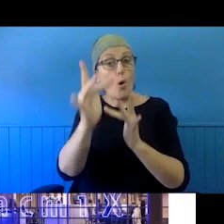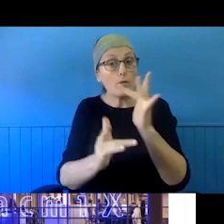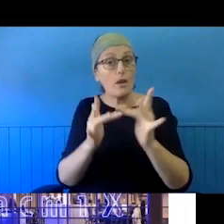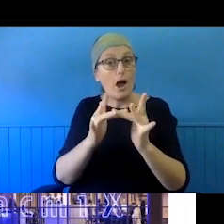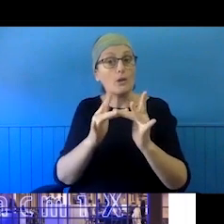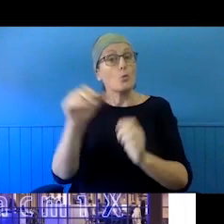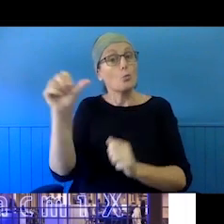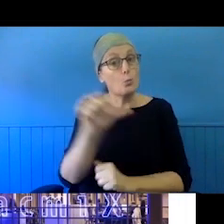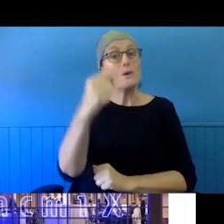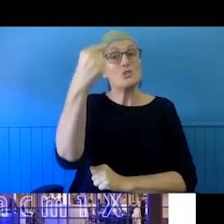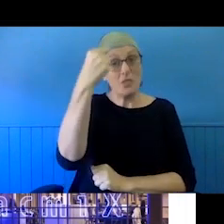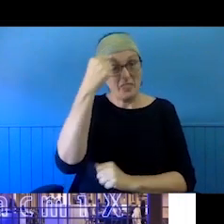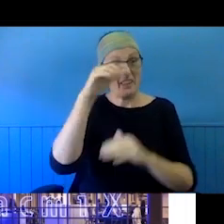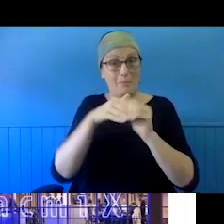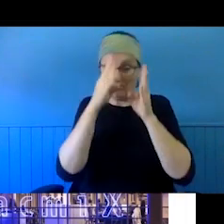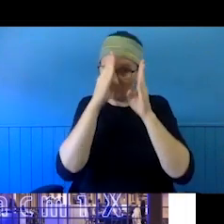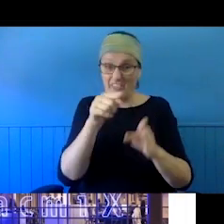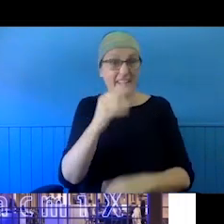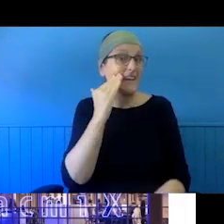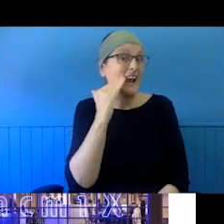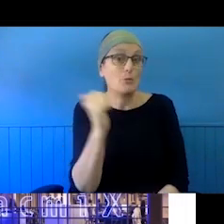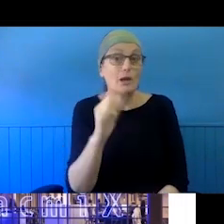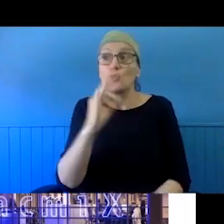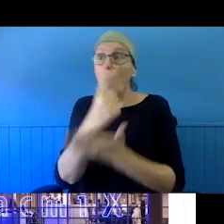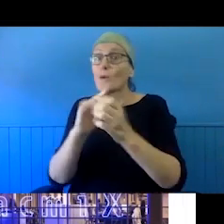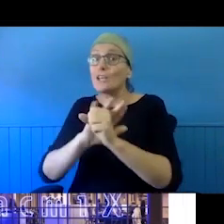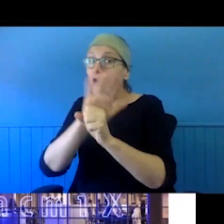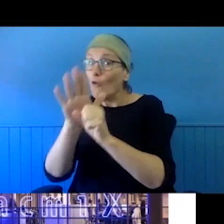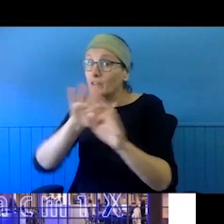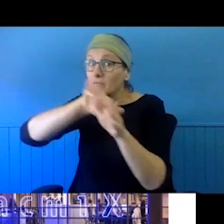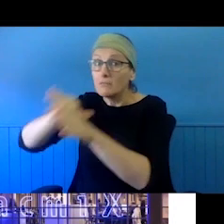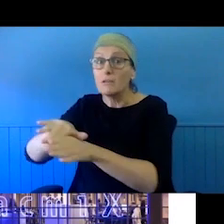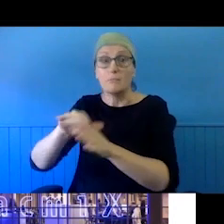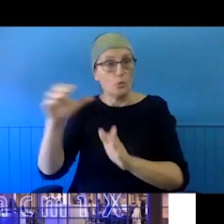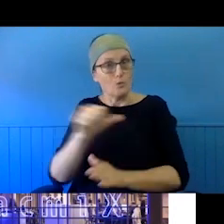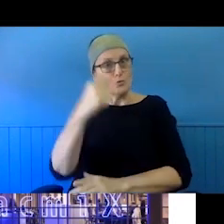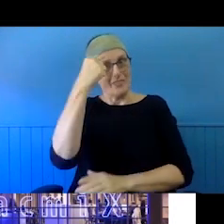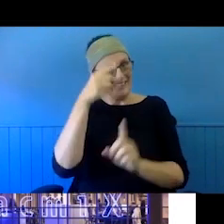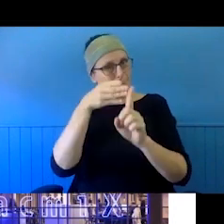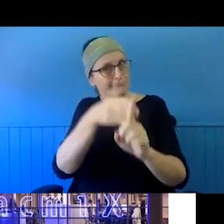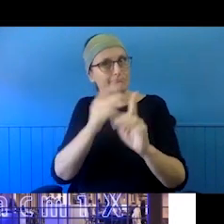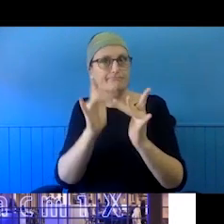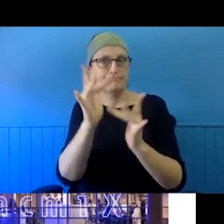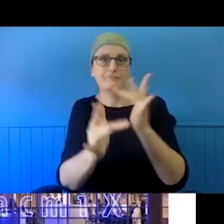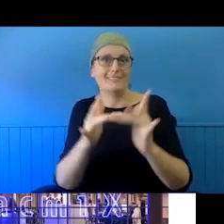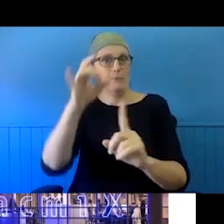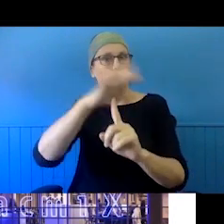not just for the next 2-3 months or however long lockdown lasts. I think what's really clear - you'll see in the examples - there's a big